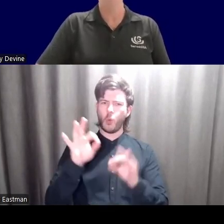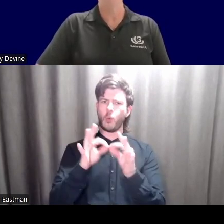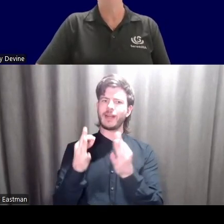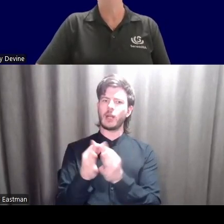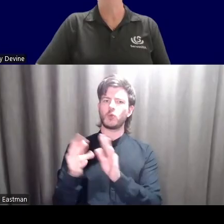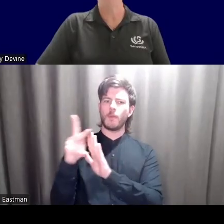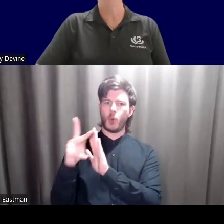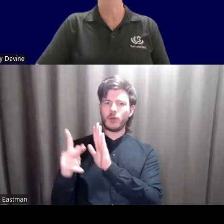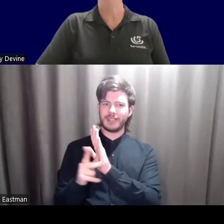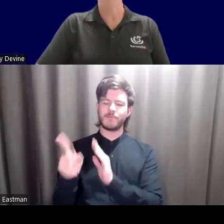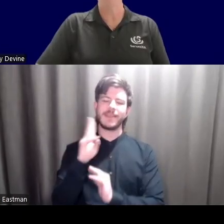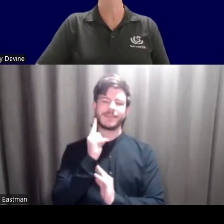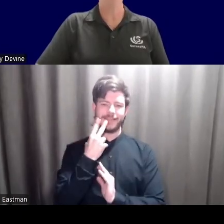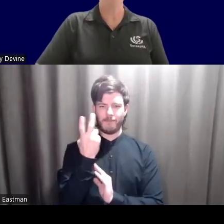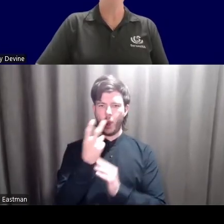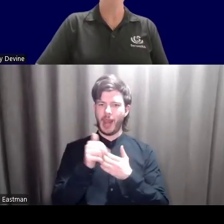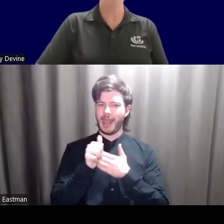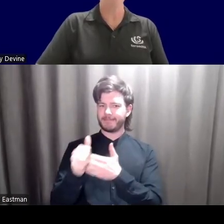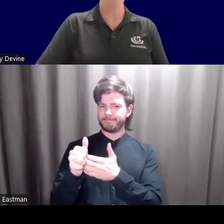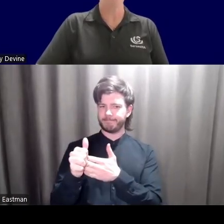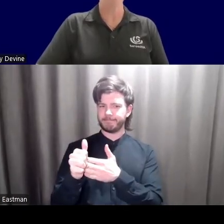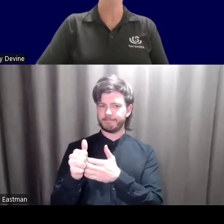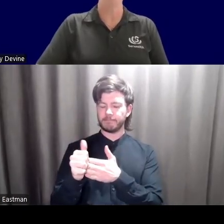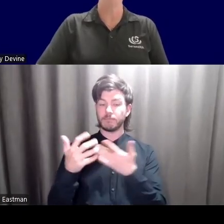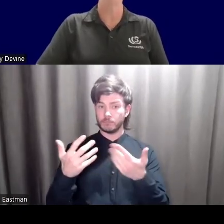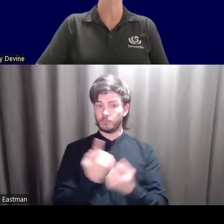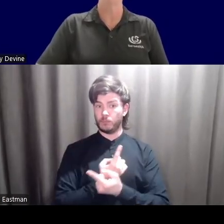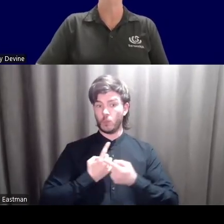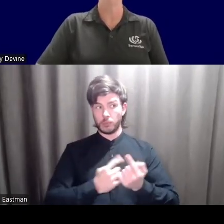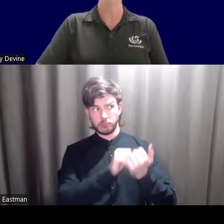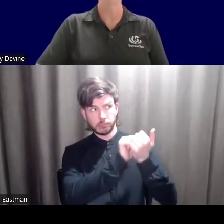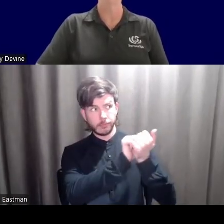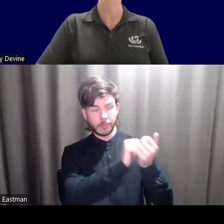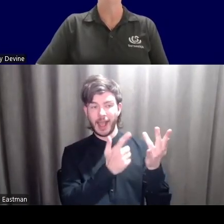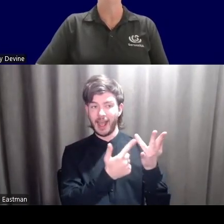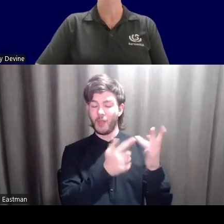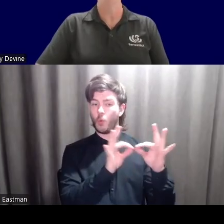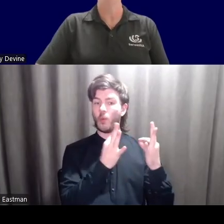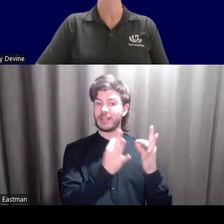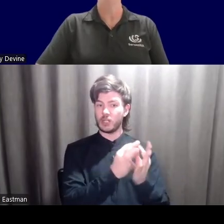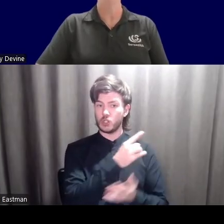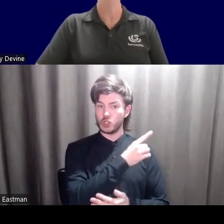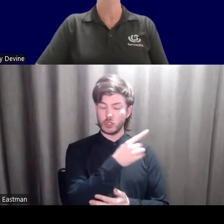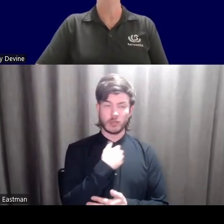When we're working with support providers we might actually find quite often that policies in place